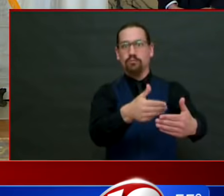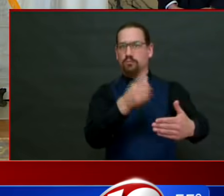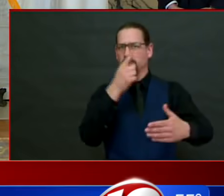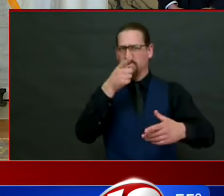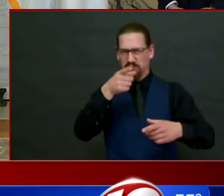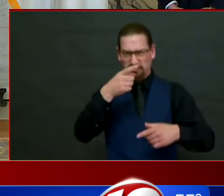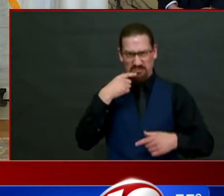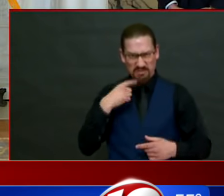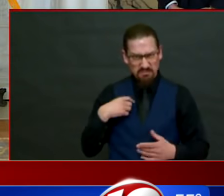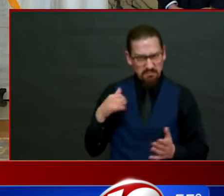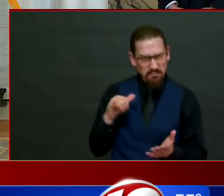HOW ARE WE GOING TO GO FROM 3000 TO 10,000?